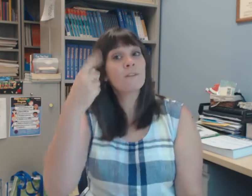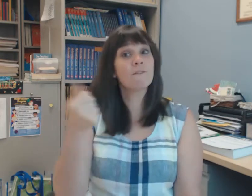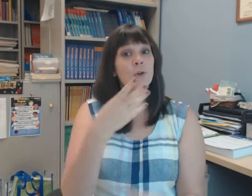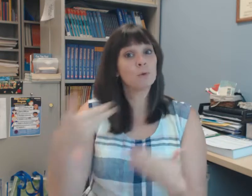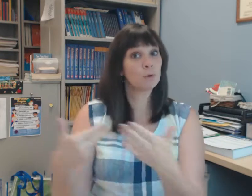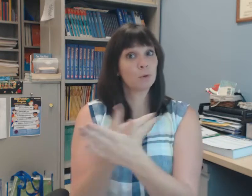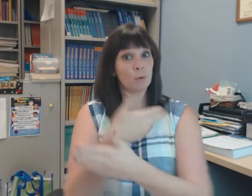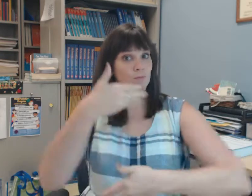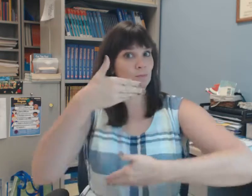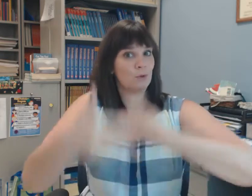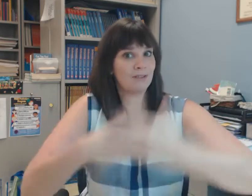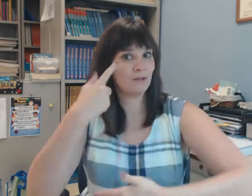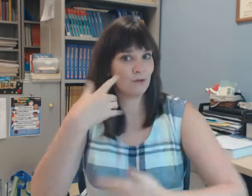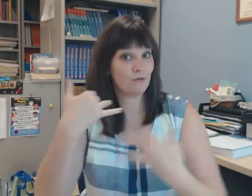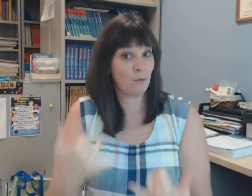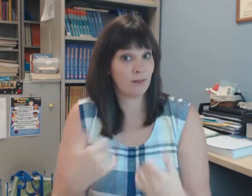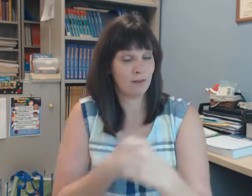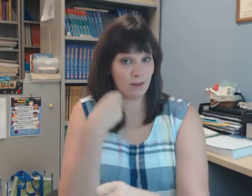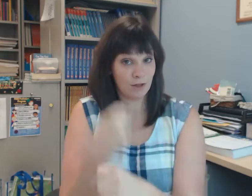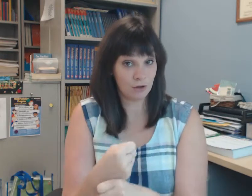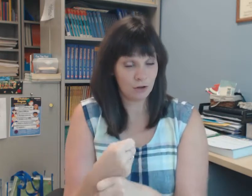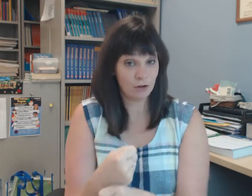There are some new procedures for this year.